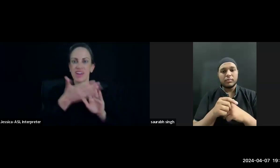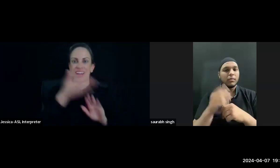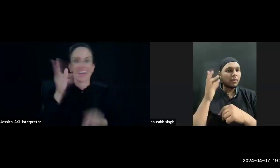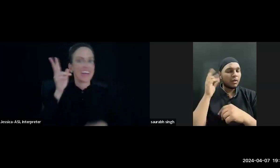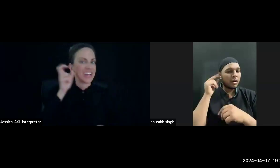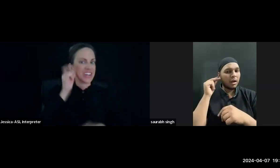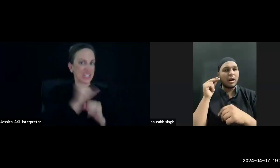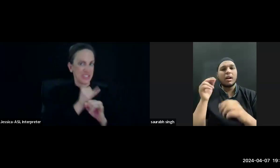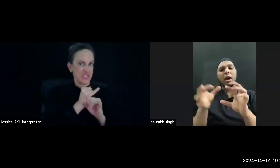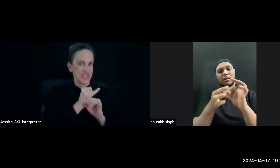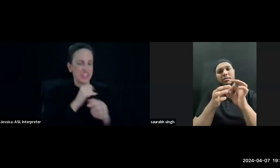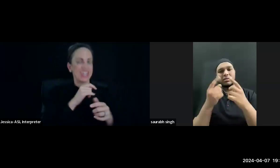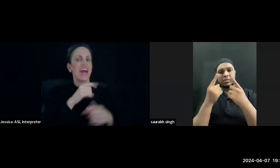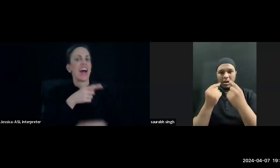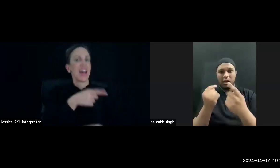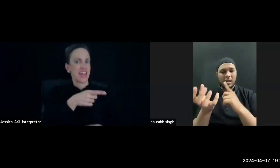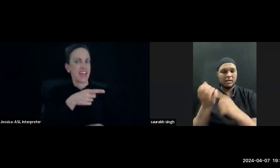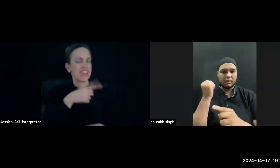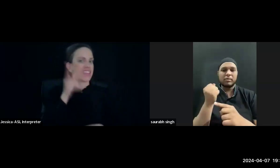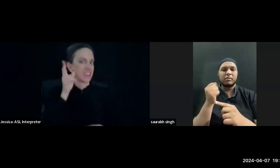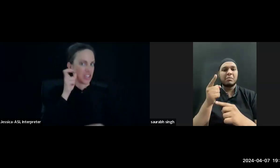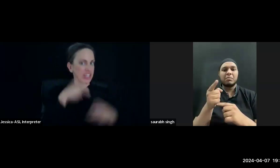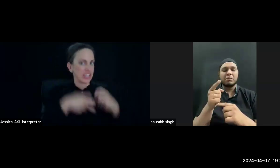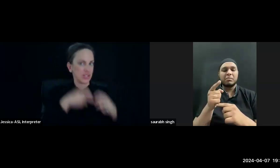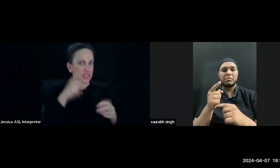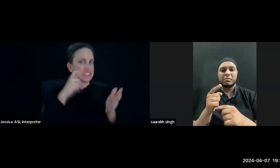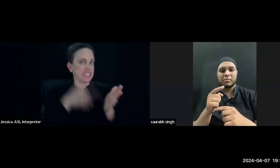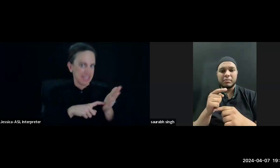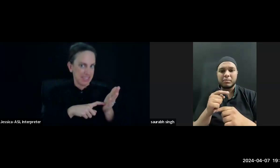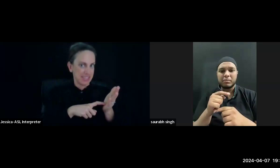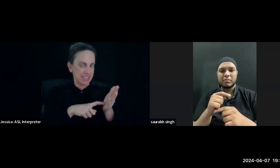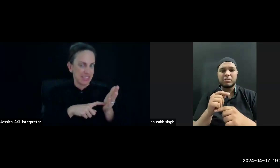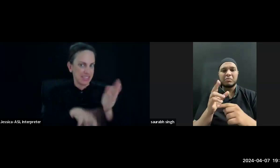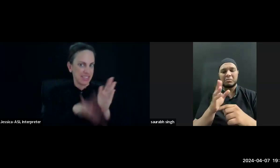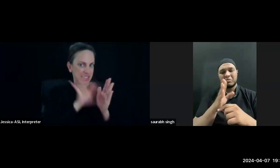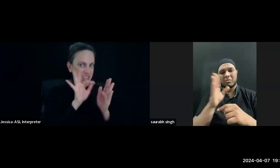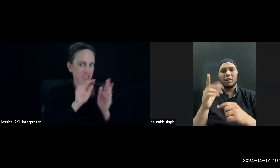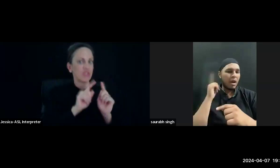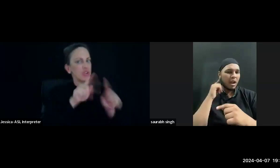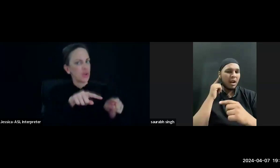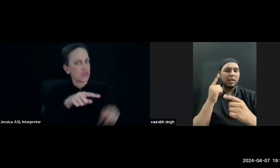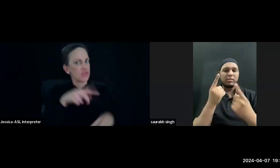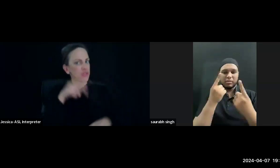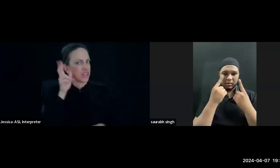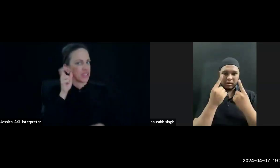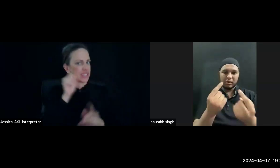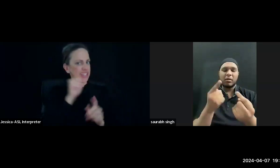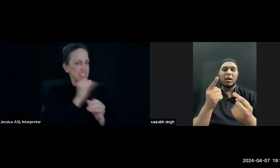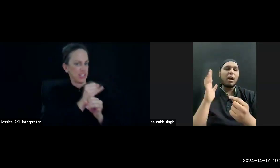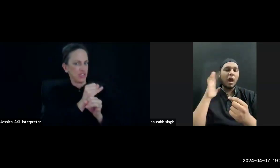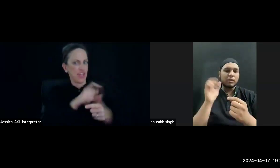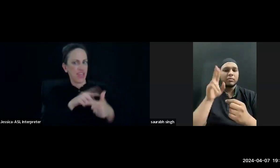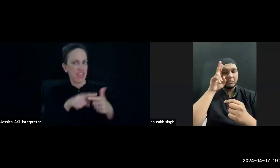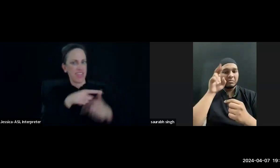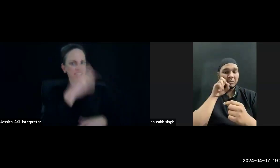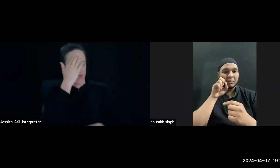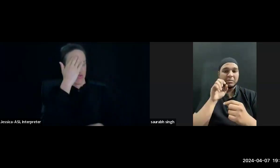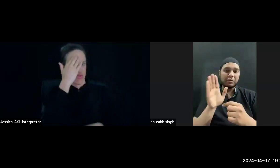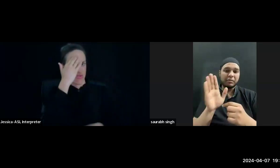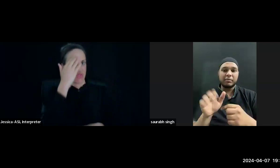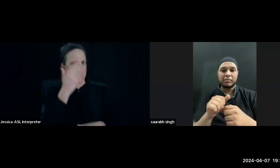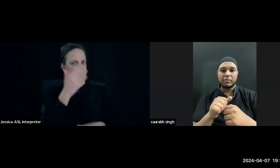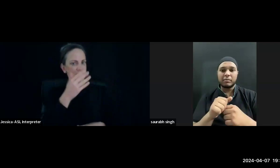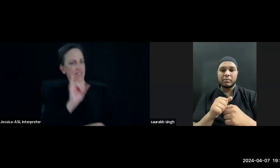detected and they go to hearing institution and then finally they know that it is Usher syndrome .